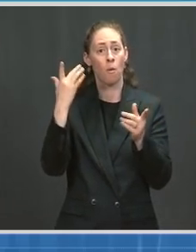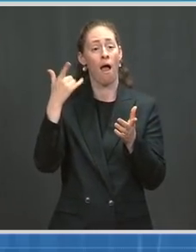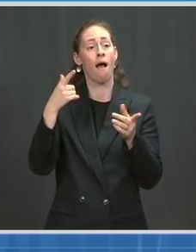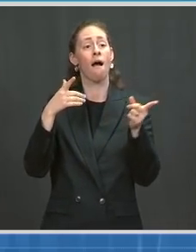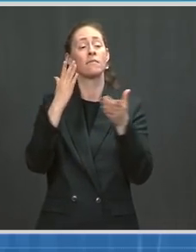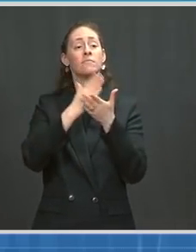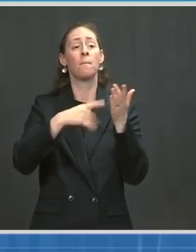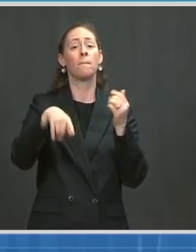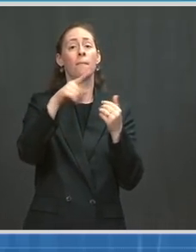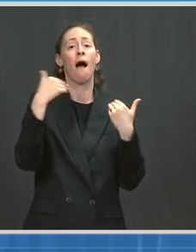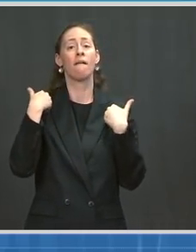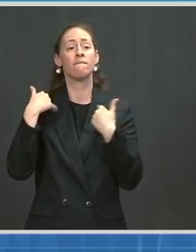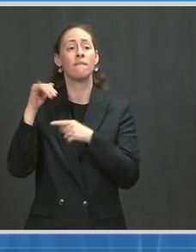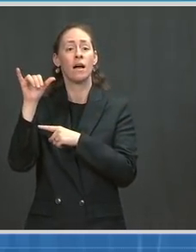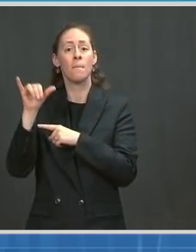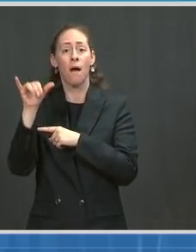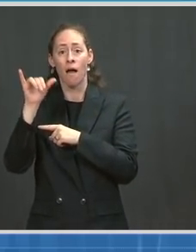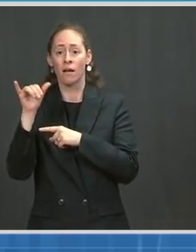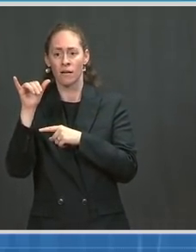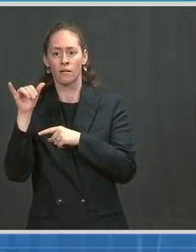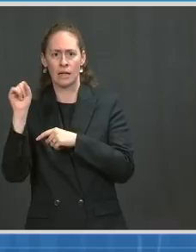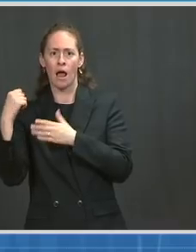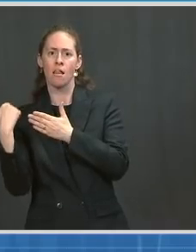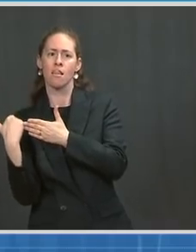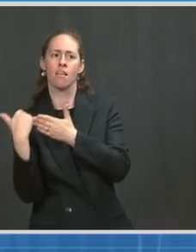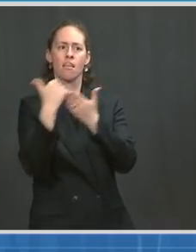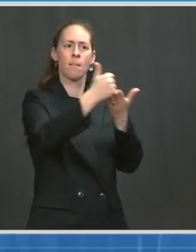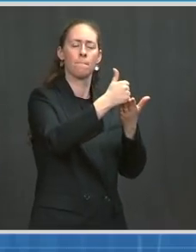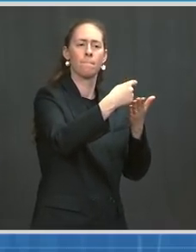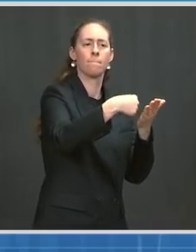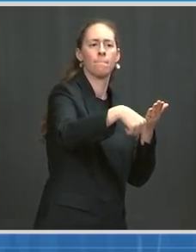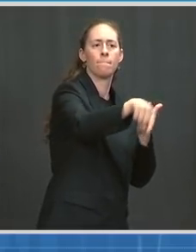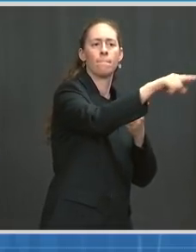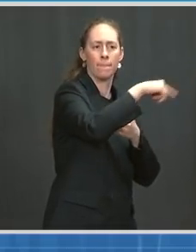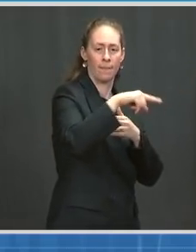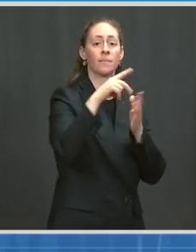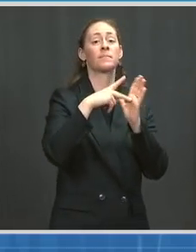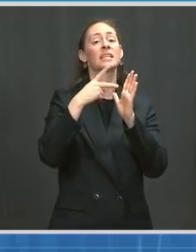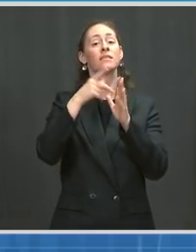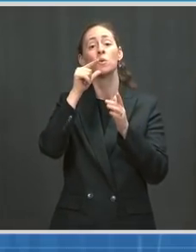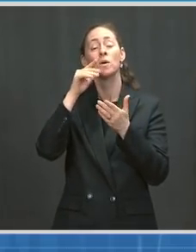who don't get so much protection from the vaccines? Mr. Slavitt: Let me -- let me start because I do have --